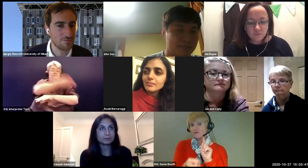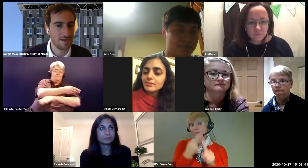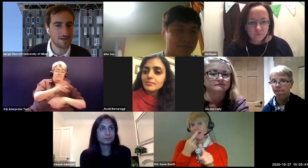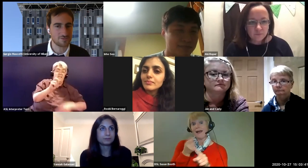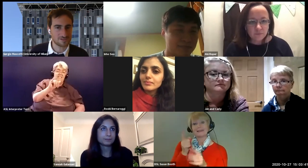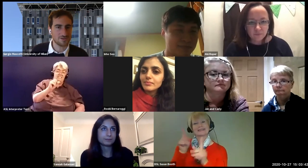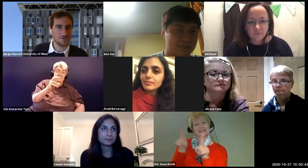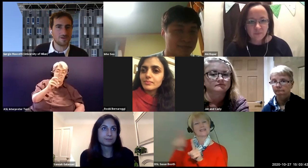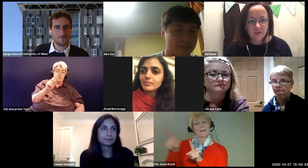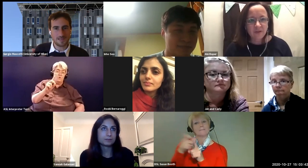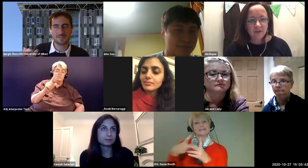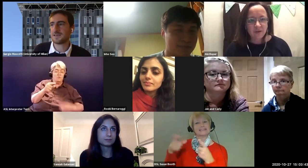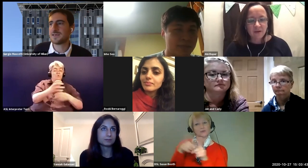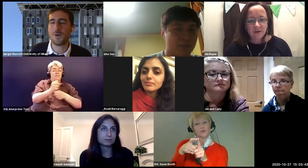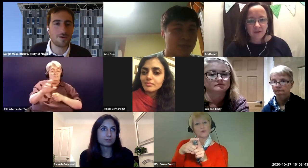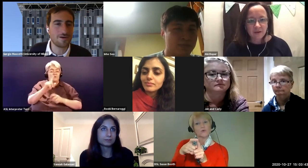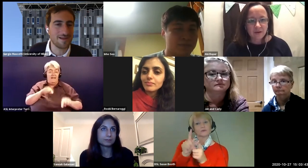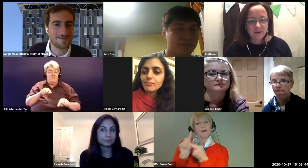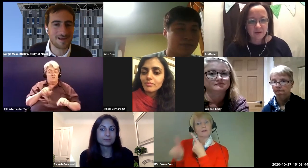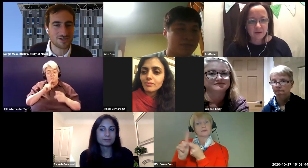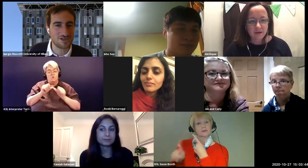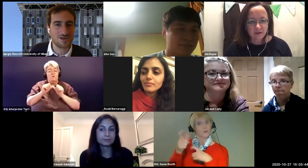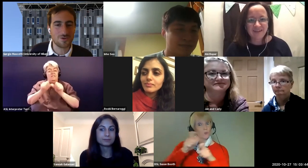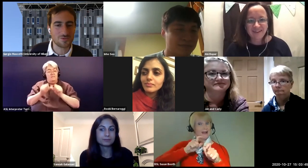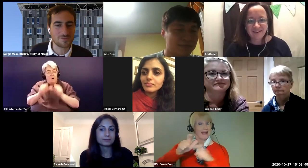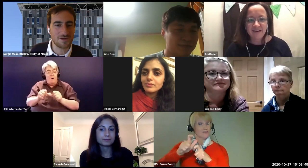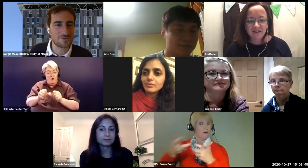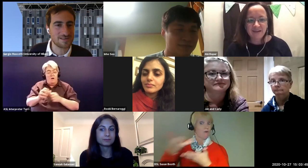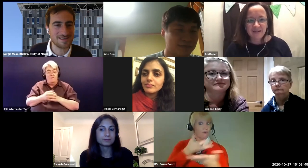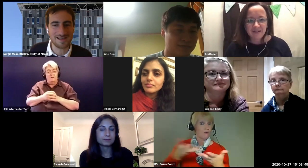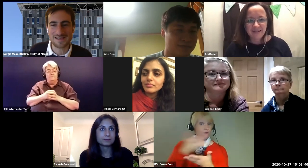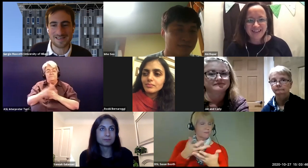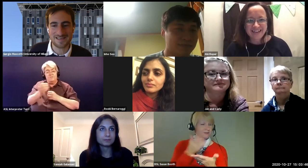the answers so please keep on the discussion which was very interesting in the last days